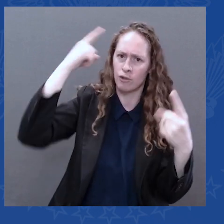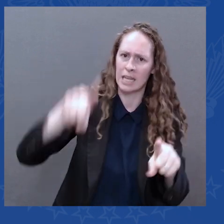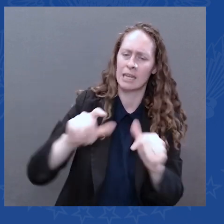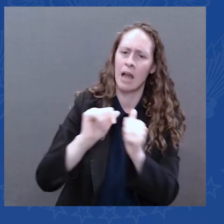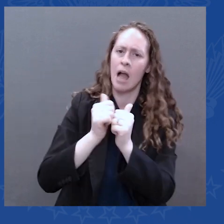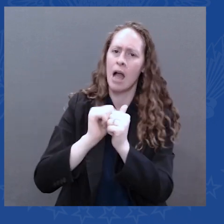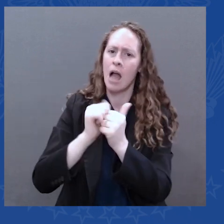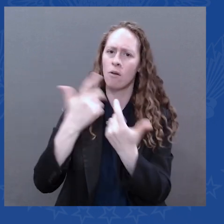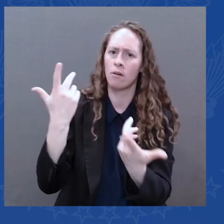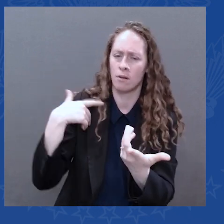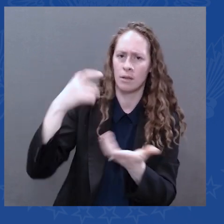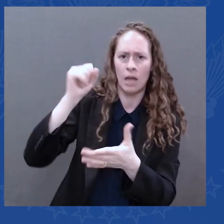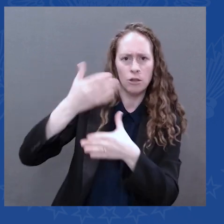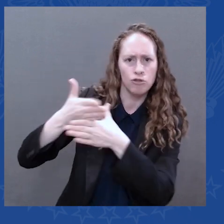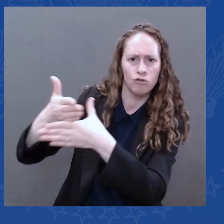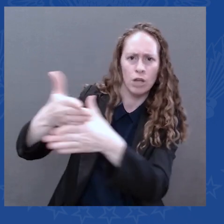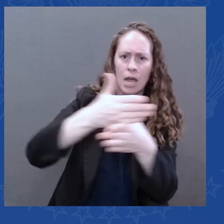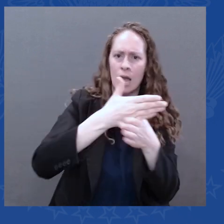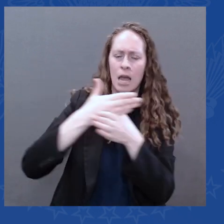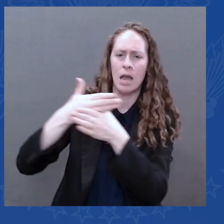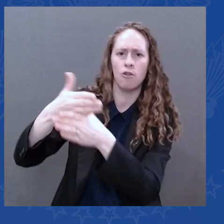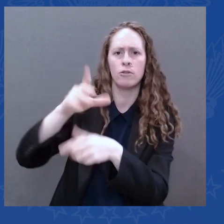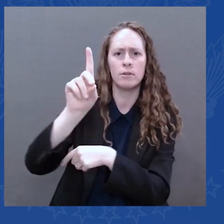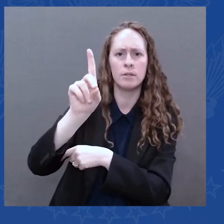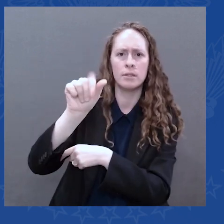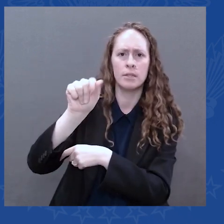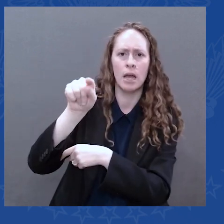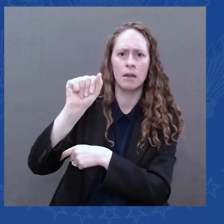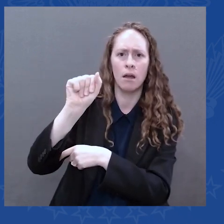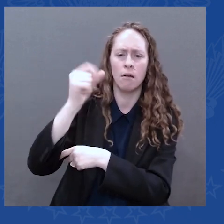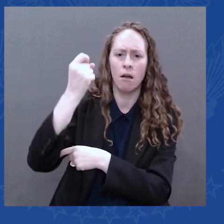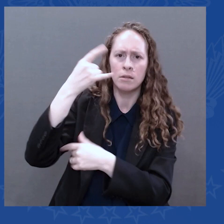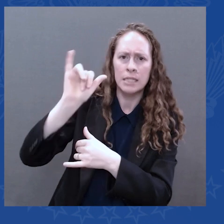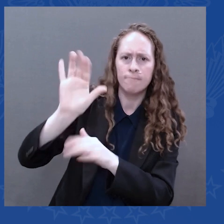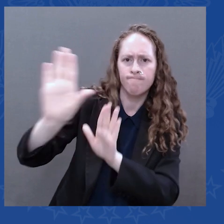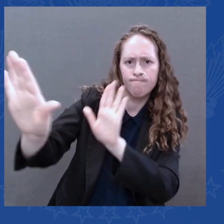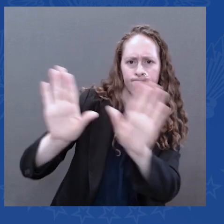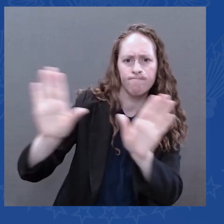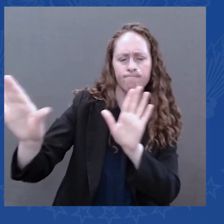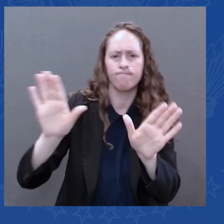This will enable predictable and trustworthy data flows between the EU and U.S.,